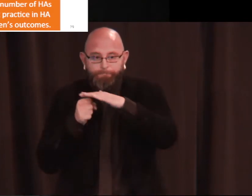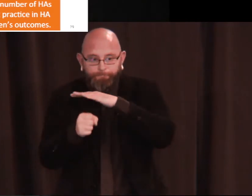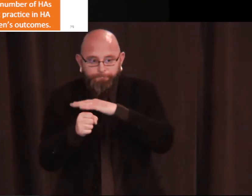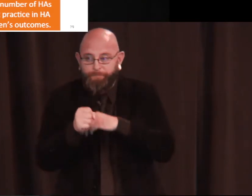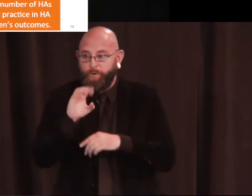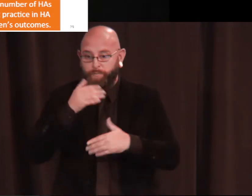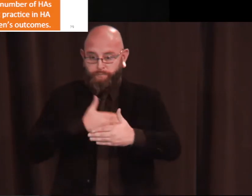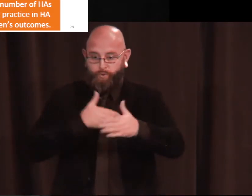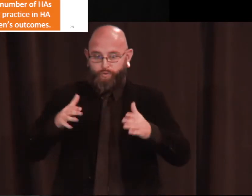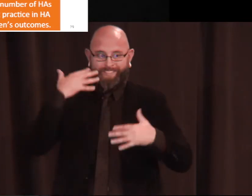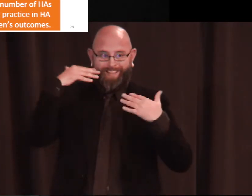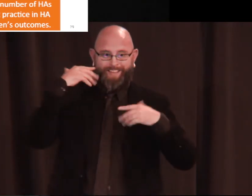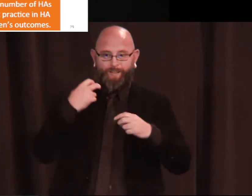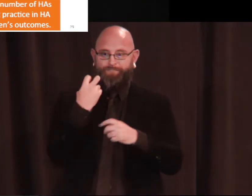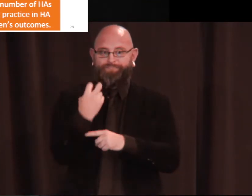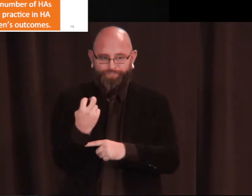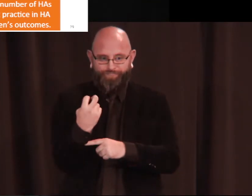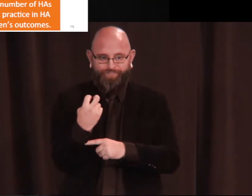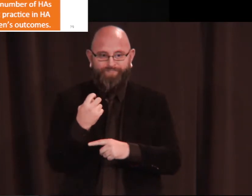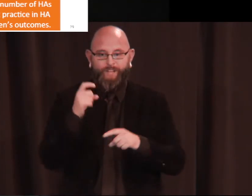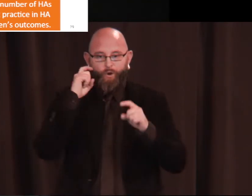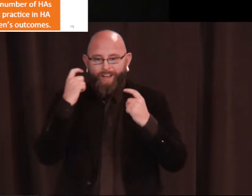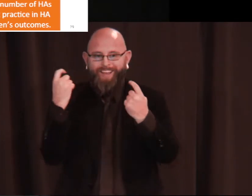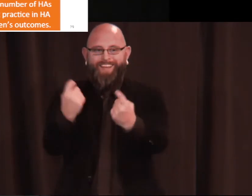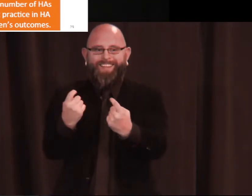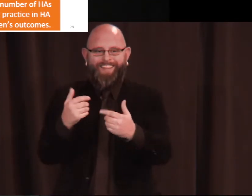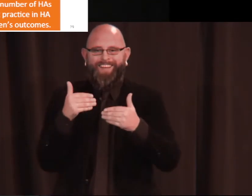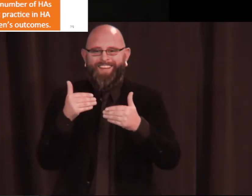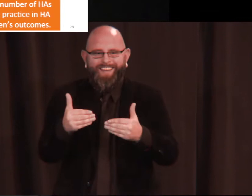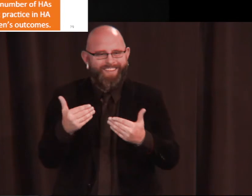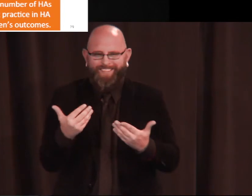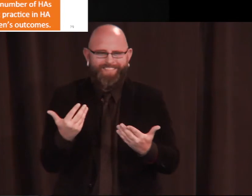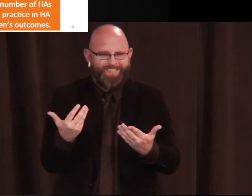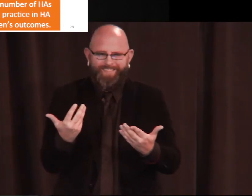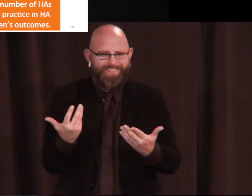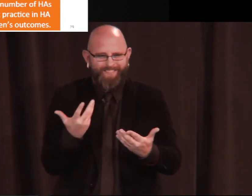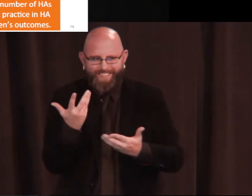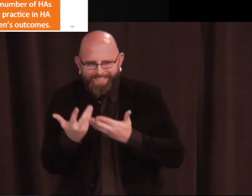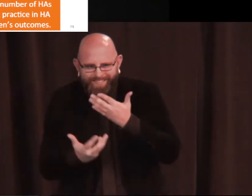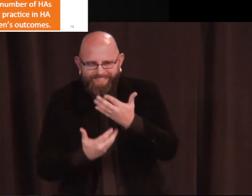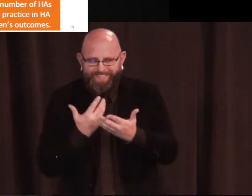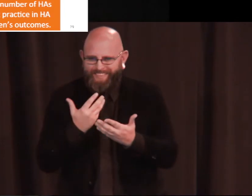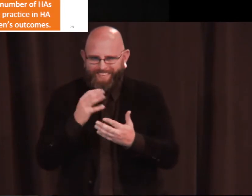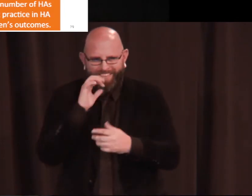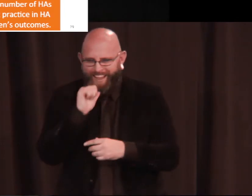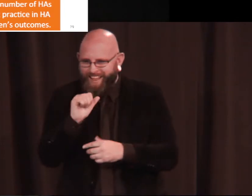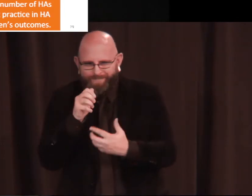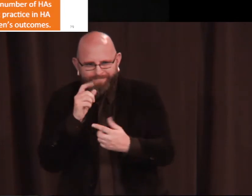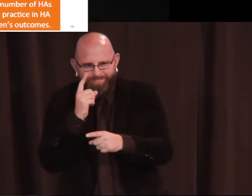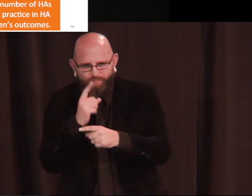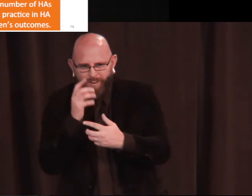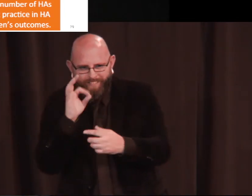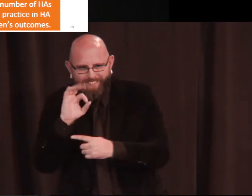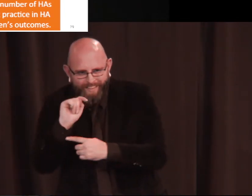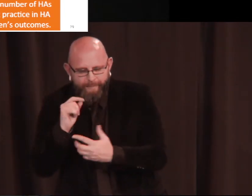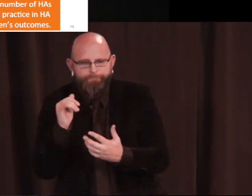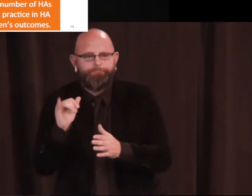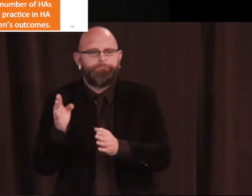hearing aids on, those were the kids that had -- that weren't getting appropriate amplification. The audiologists that were using the real ear measures